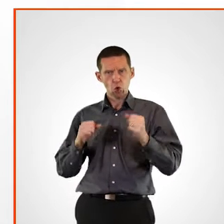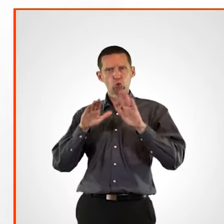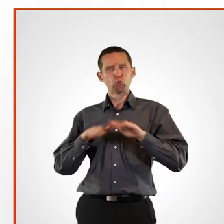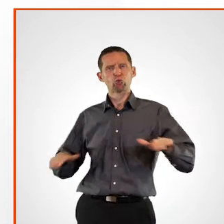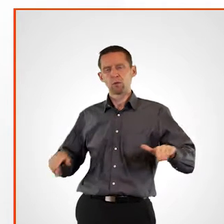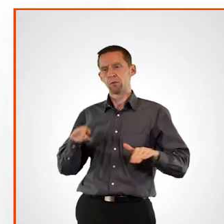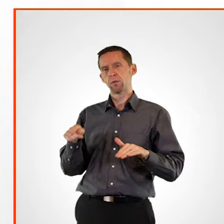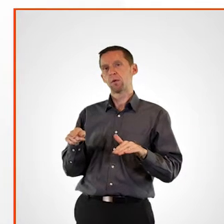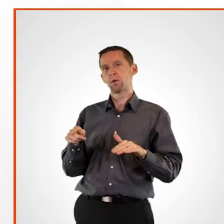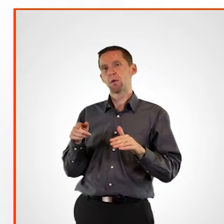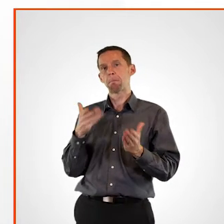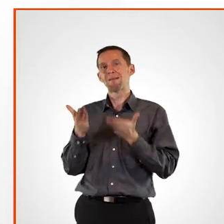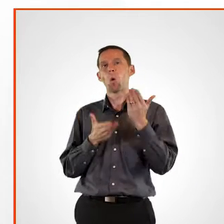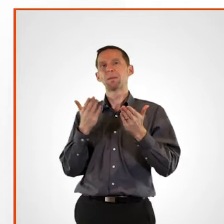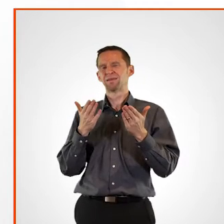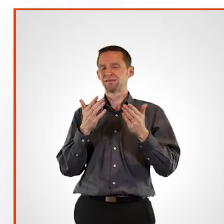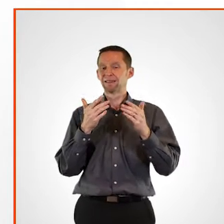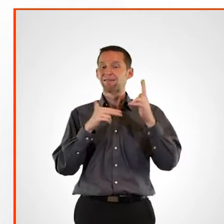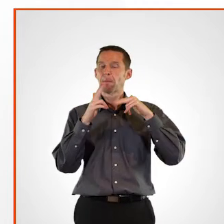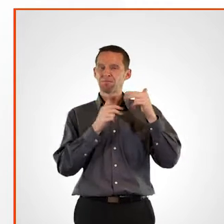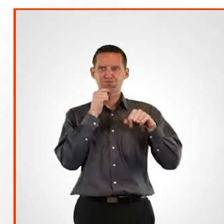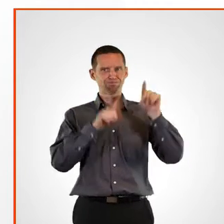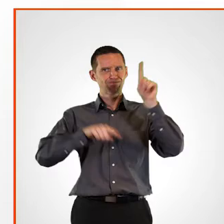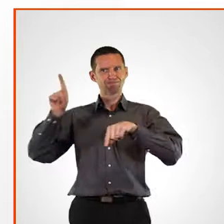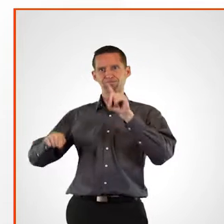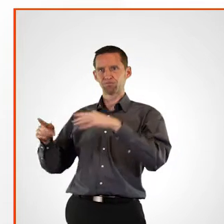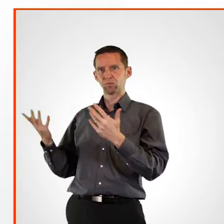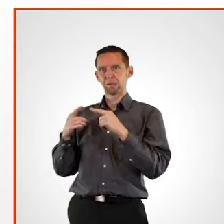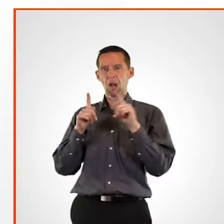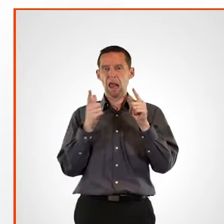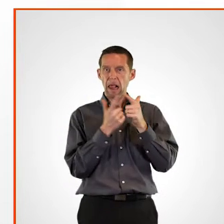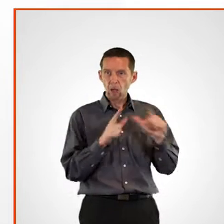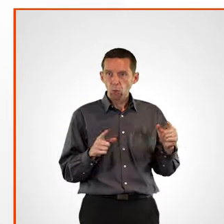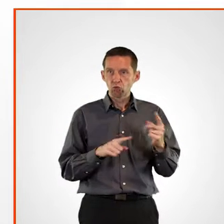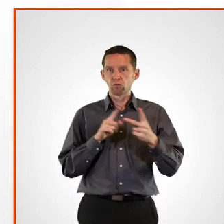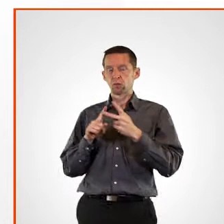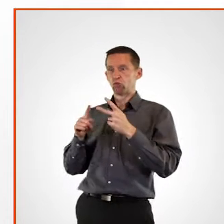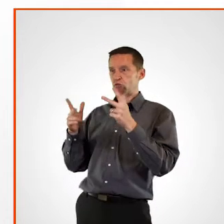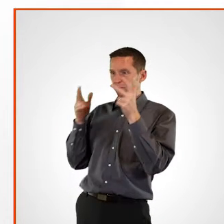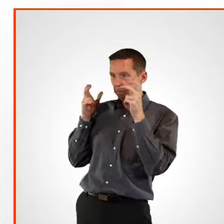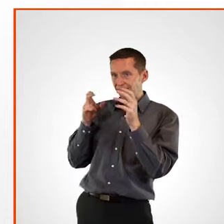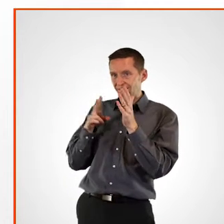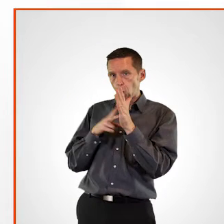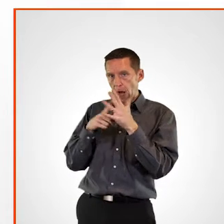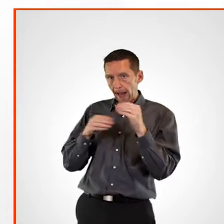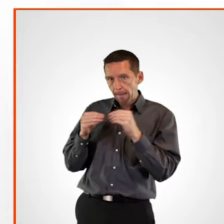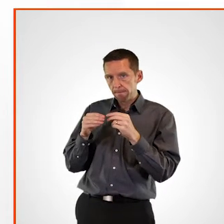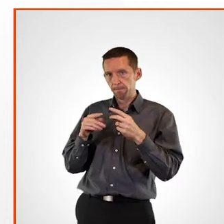children performed very differently in some areas of development. Notably in some aspects of language, in receptive vocabulary,